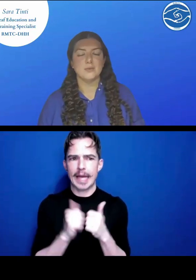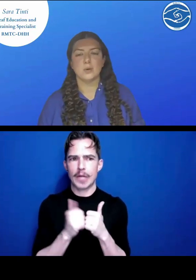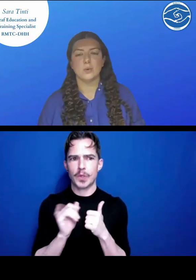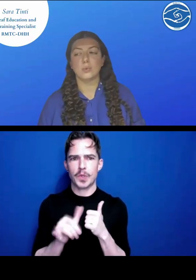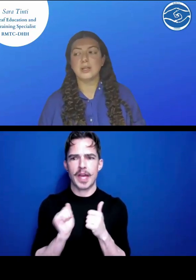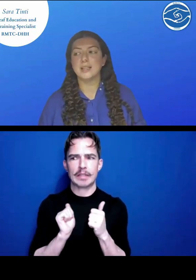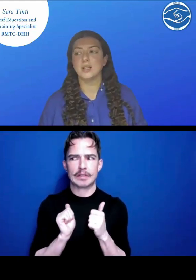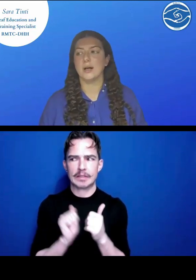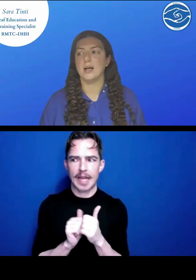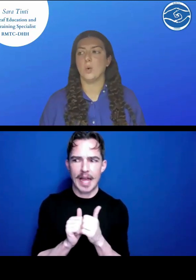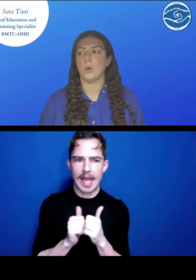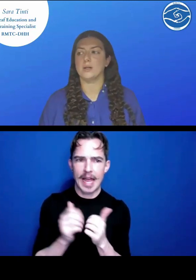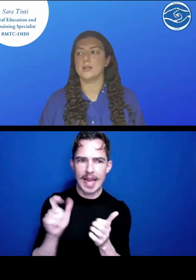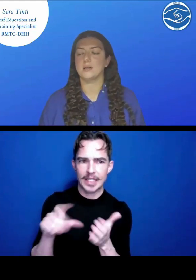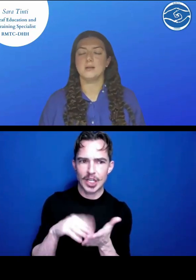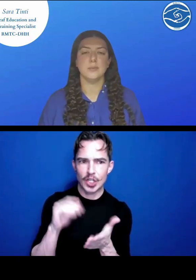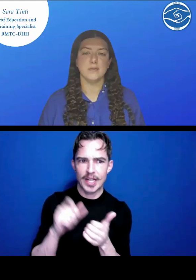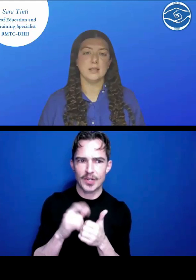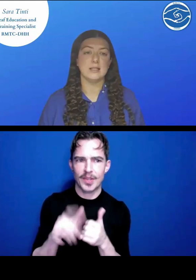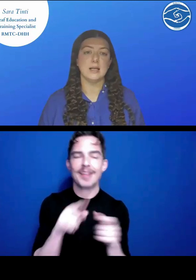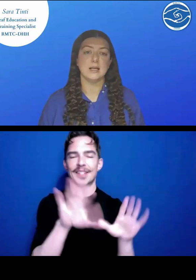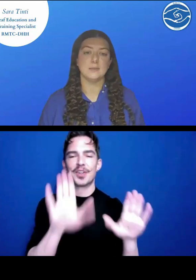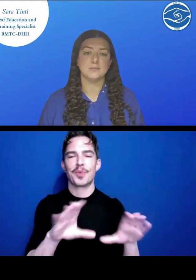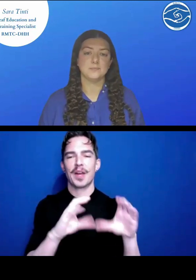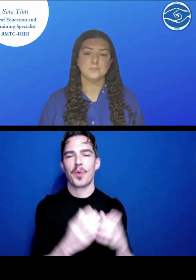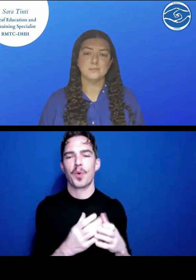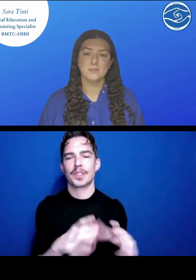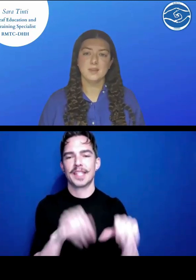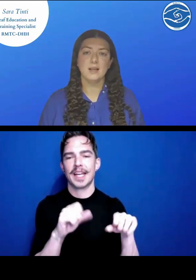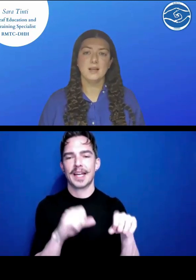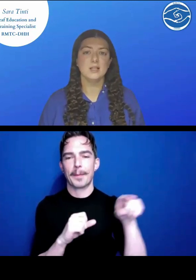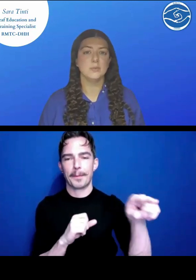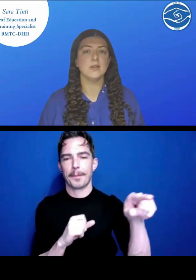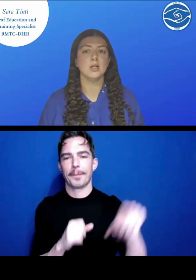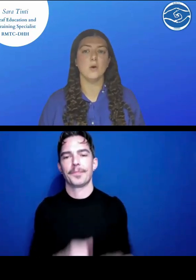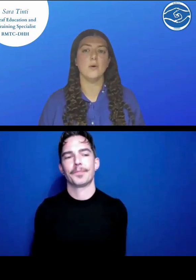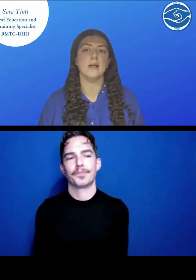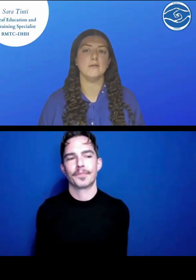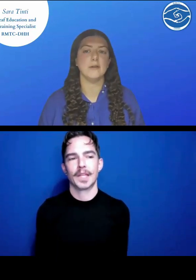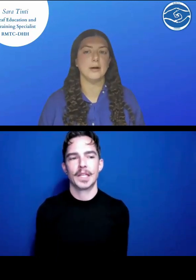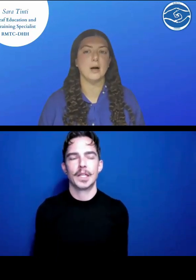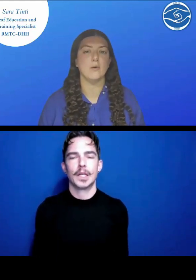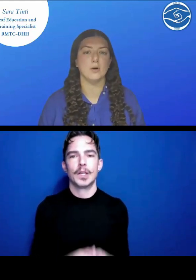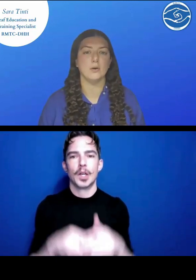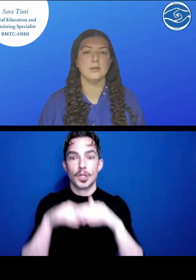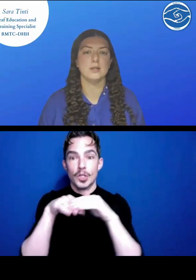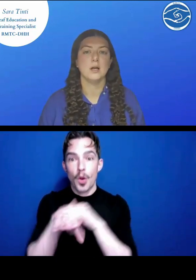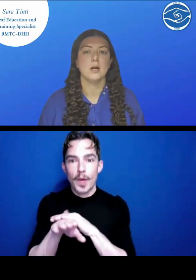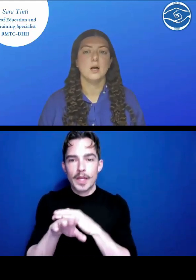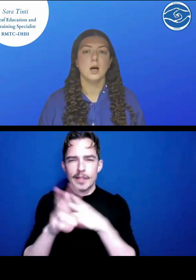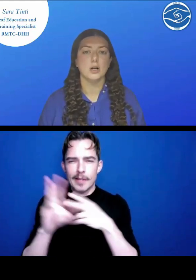so this was a really great course to be able to take to be able to go in and figure out those